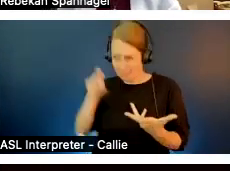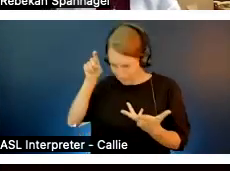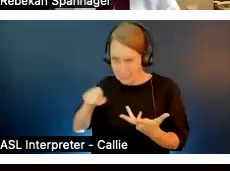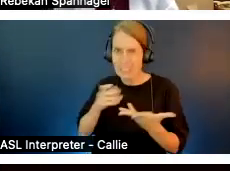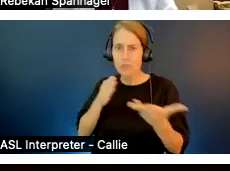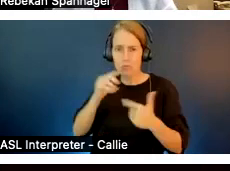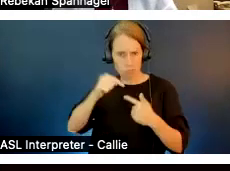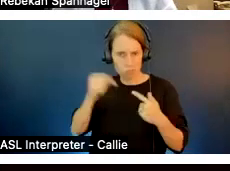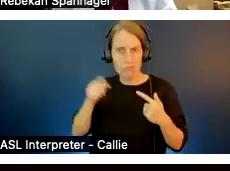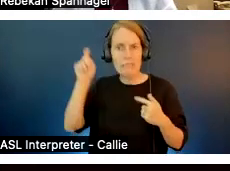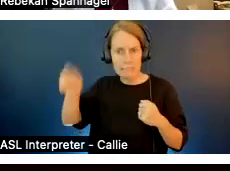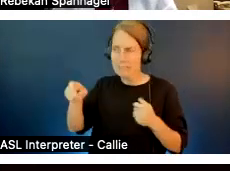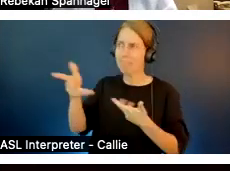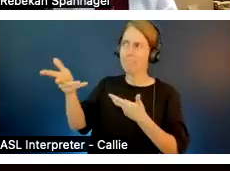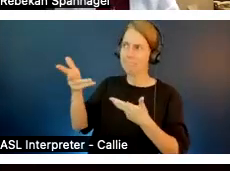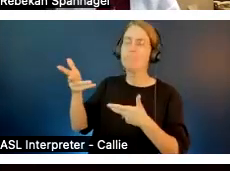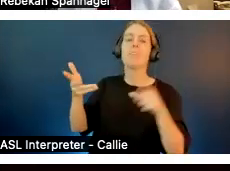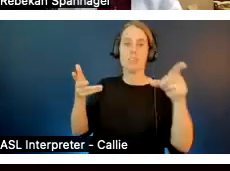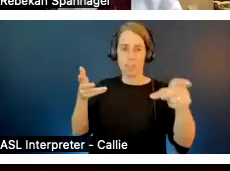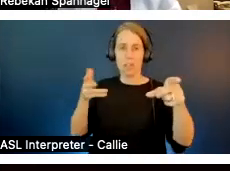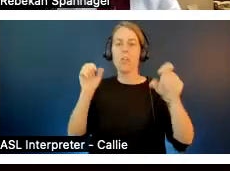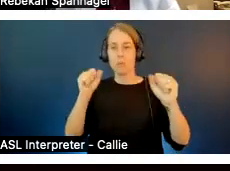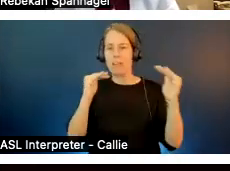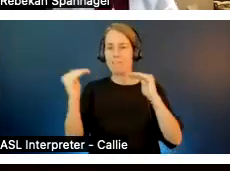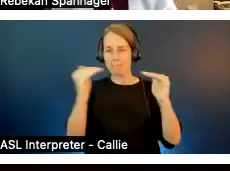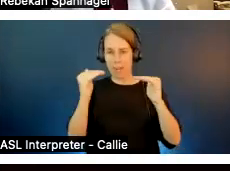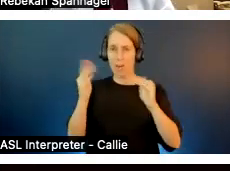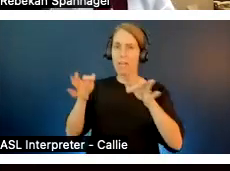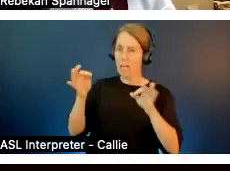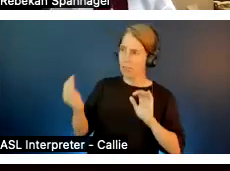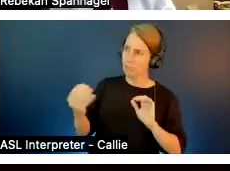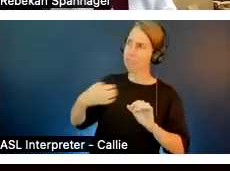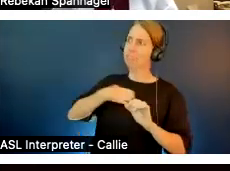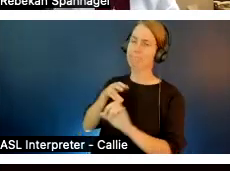engage in this process before your benefits are terminated so generally speaking if you receive